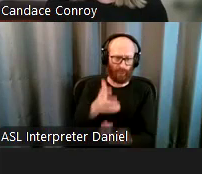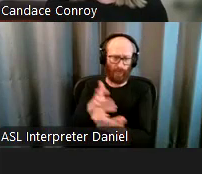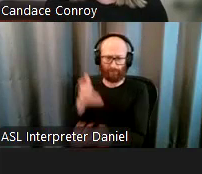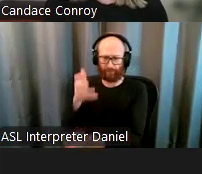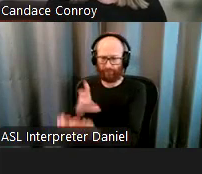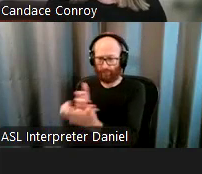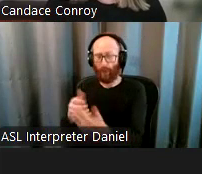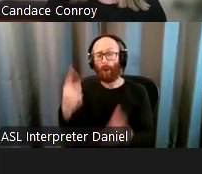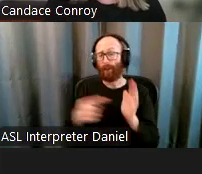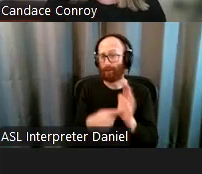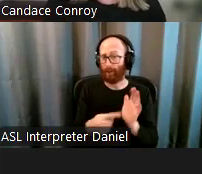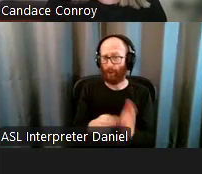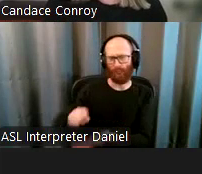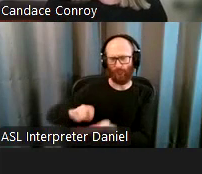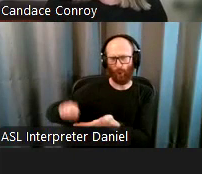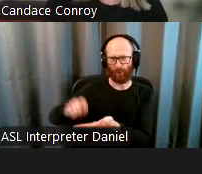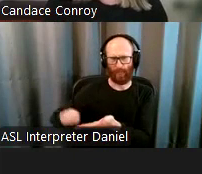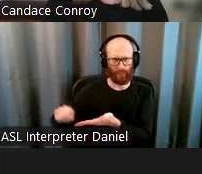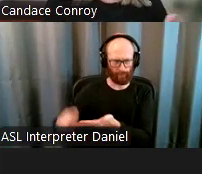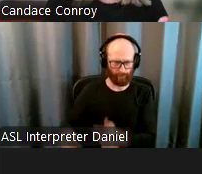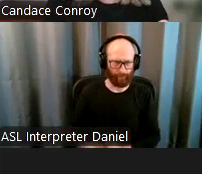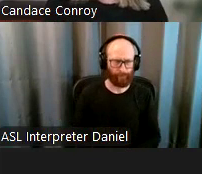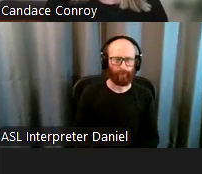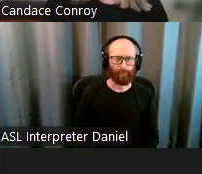this is something that likely happens in every classroom. You might start